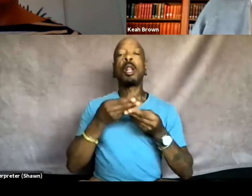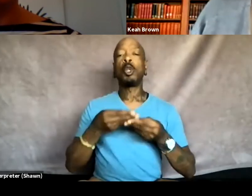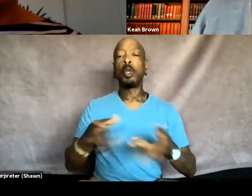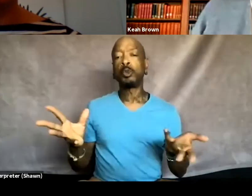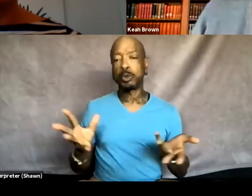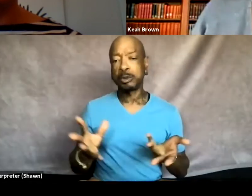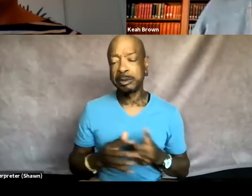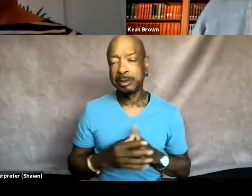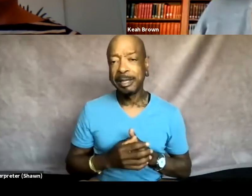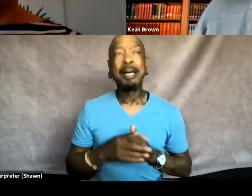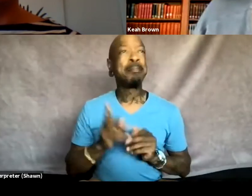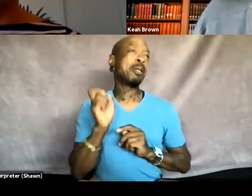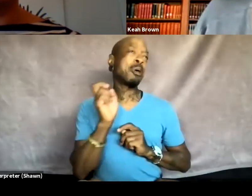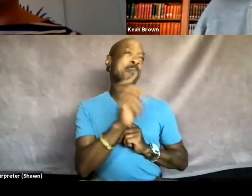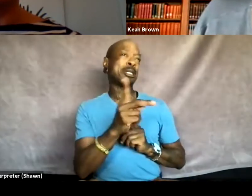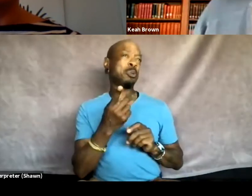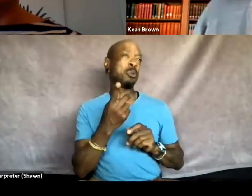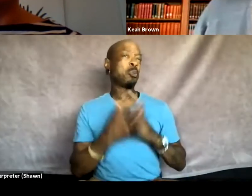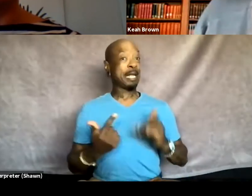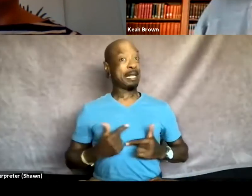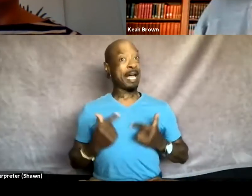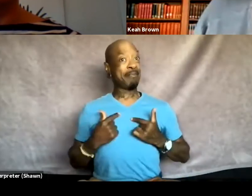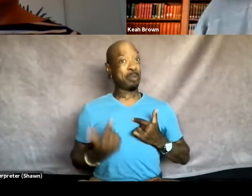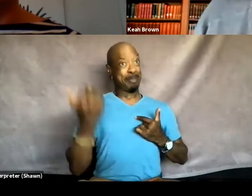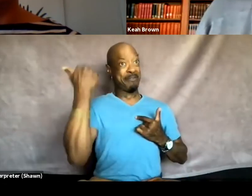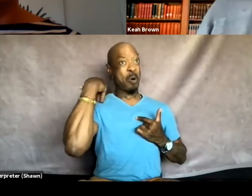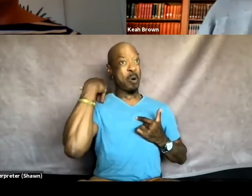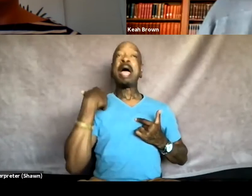will go back to the way it was and pretend, like the normal is.